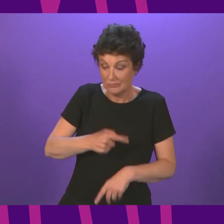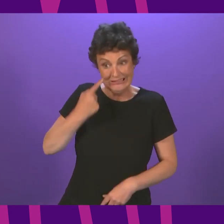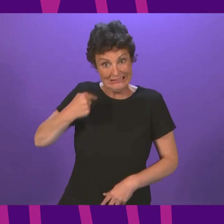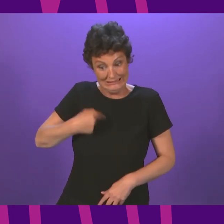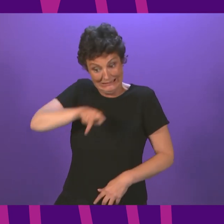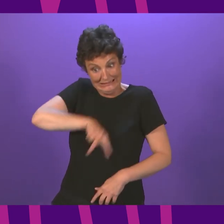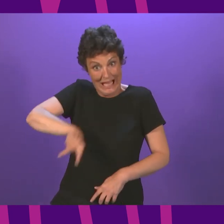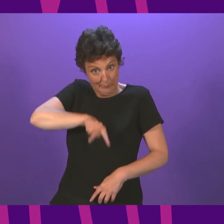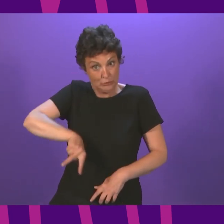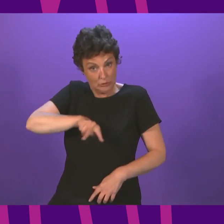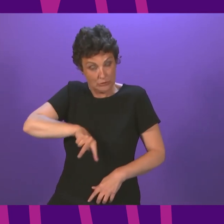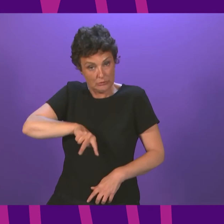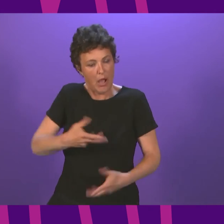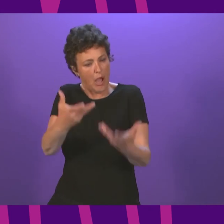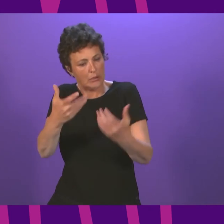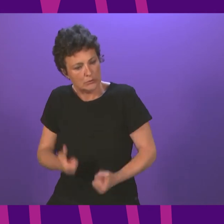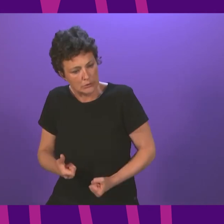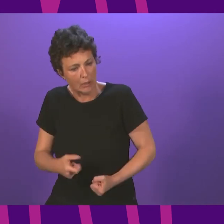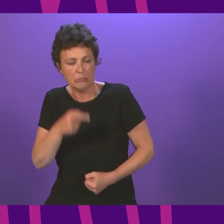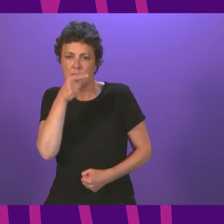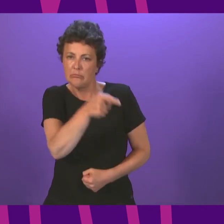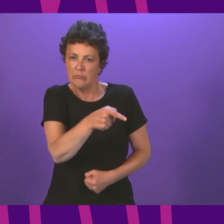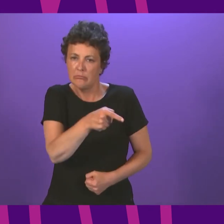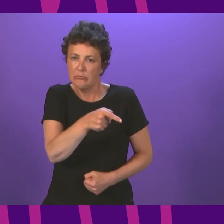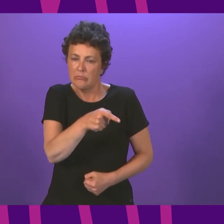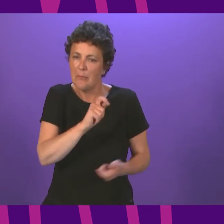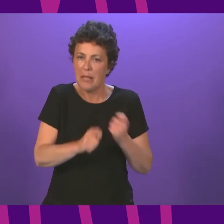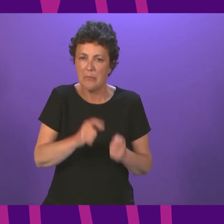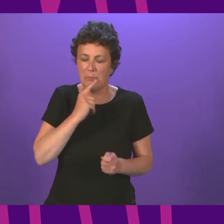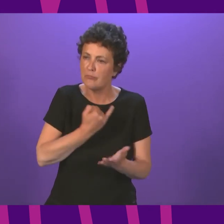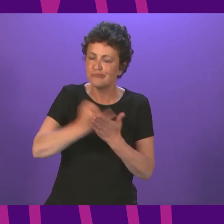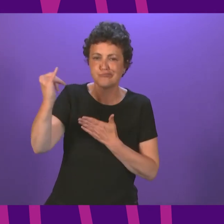I therefore welcome the new tenant hardship grant fund. The cabinet secretary has acknowledged